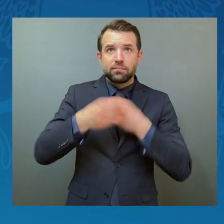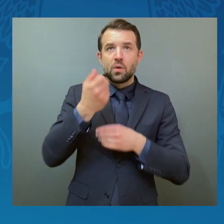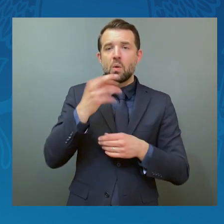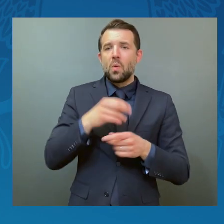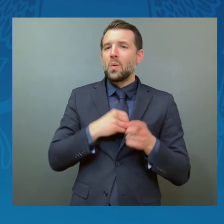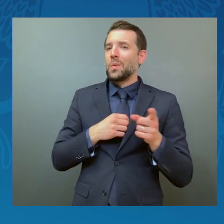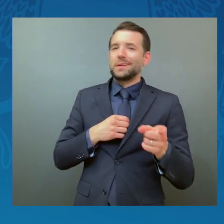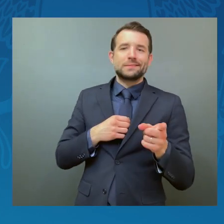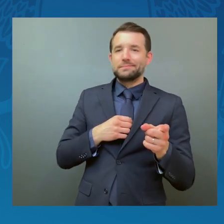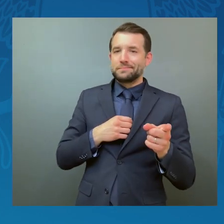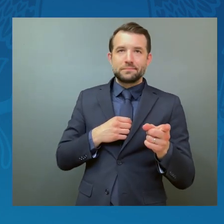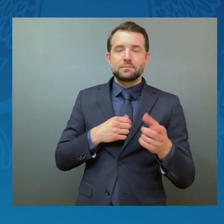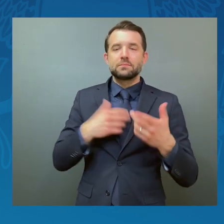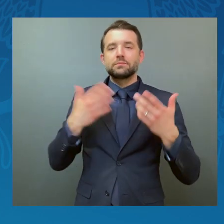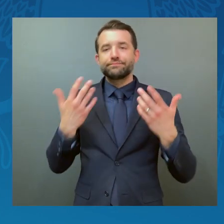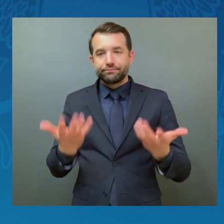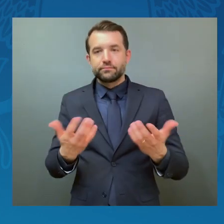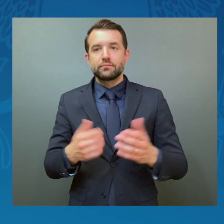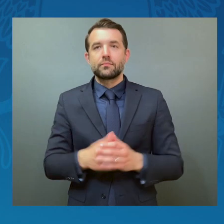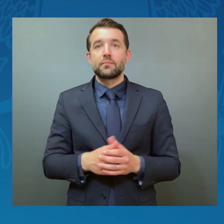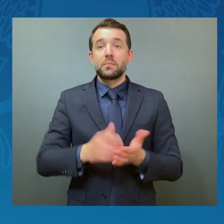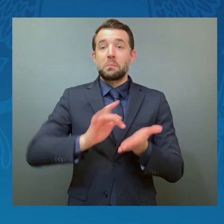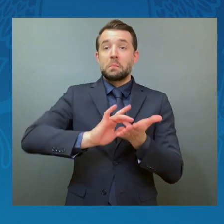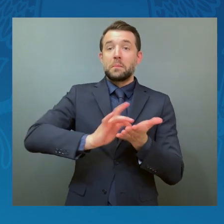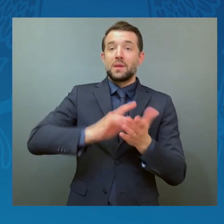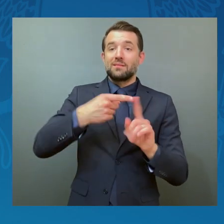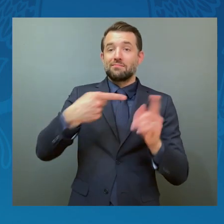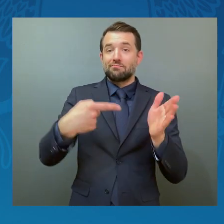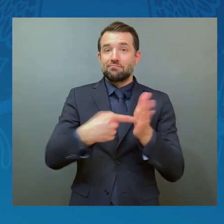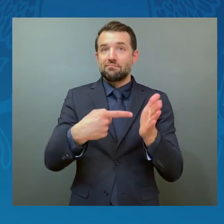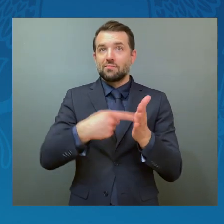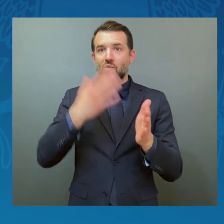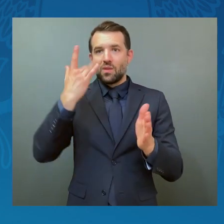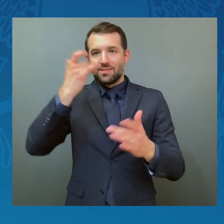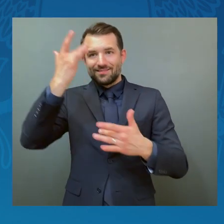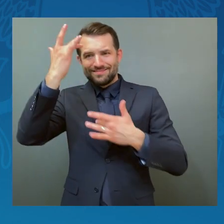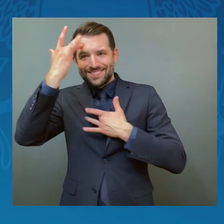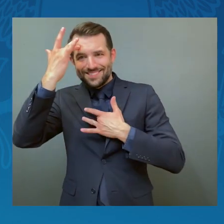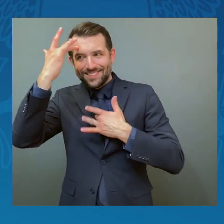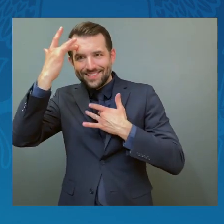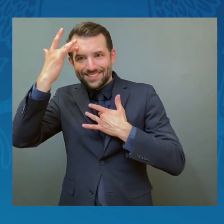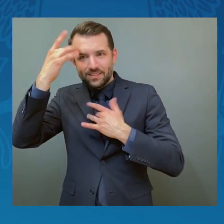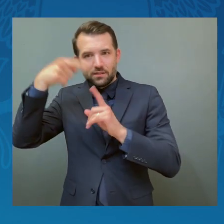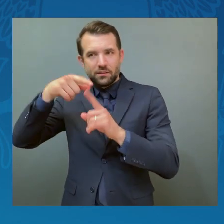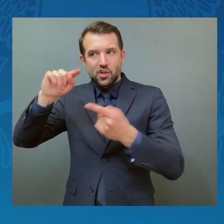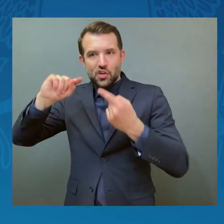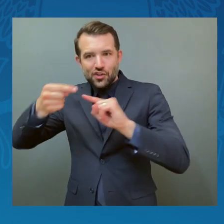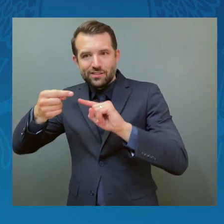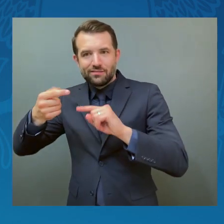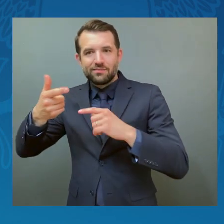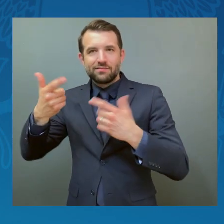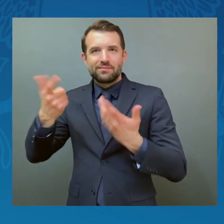Having medical debt because you are sick or injured should not lower your credit score